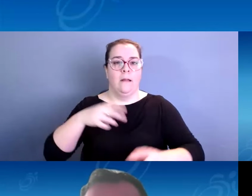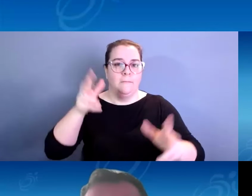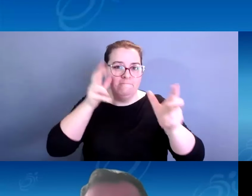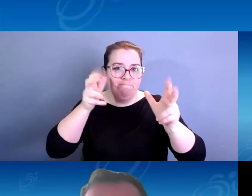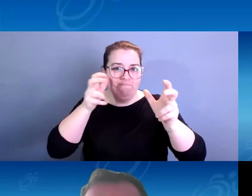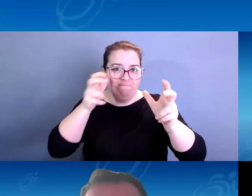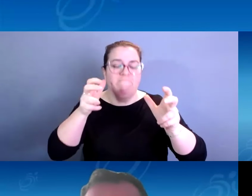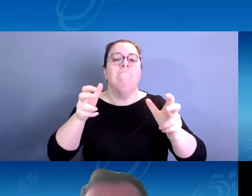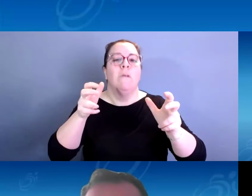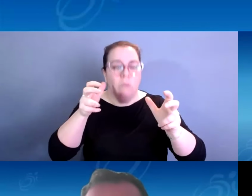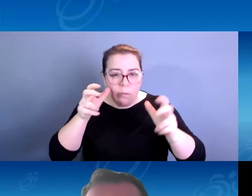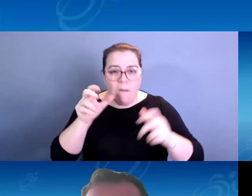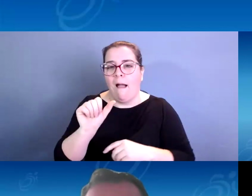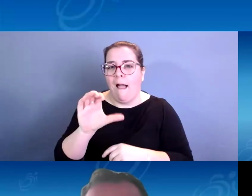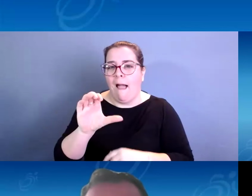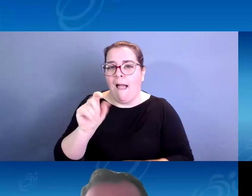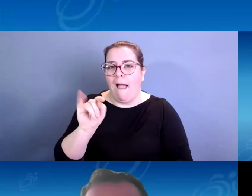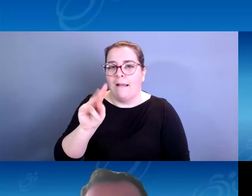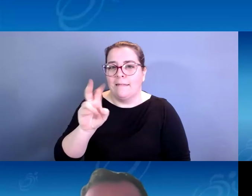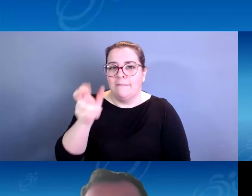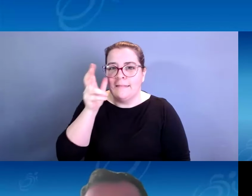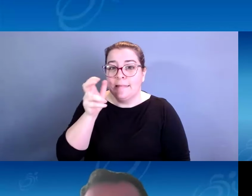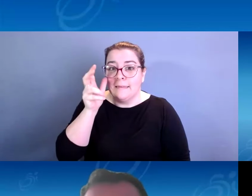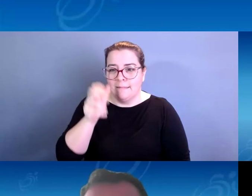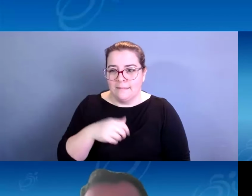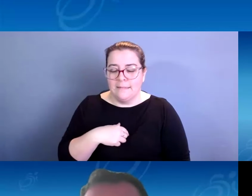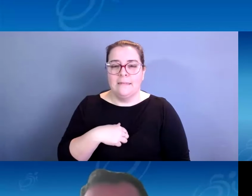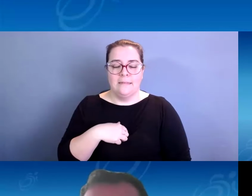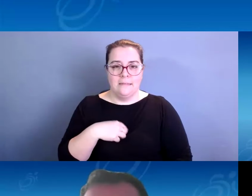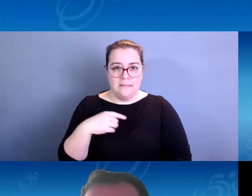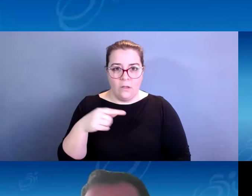If I don't approach with active listening or read your lips while you're talking,